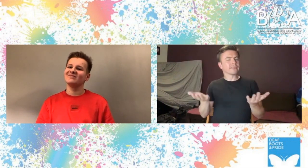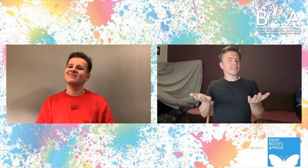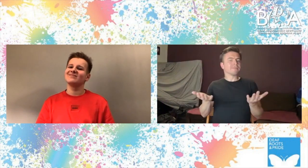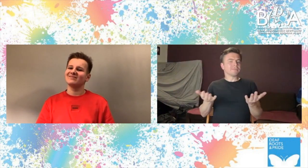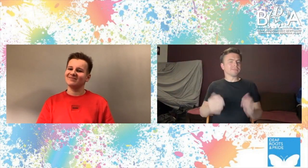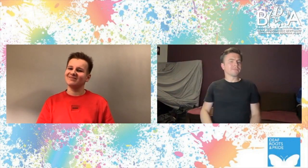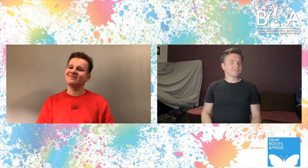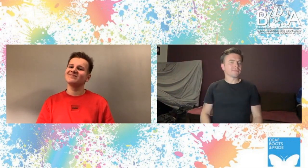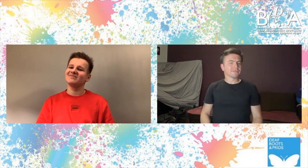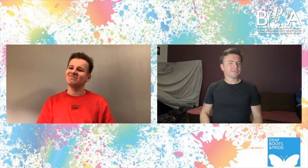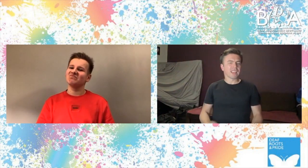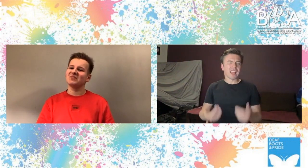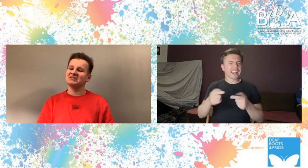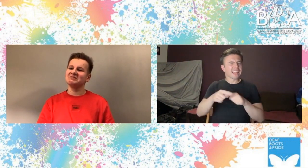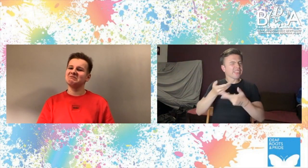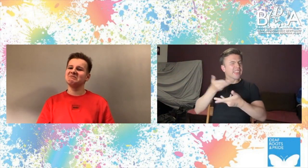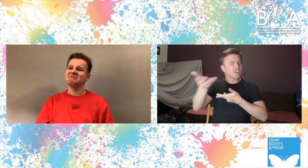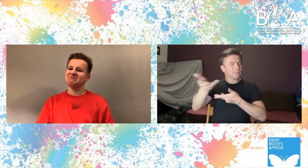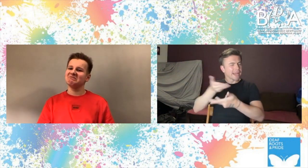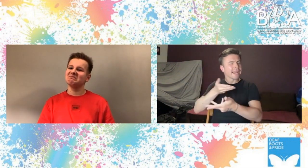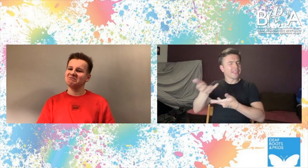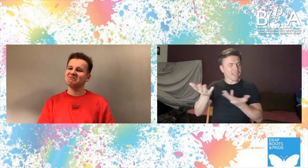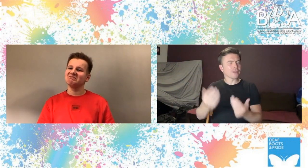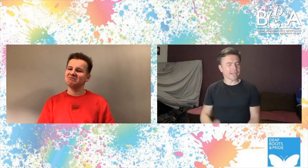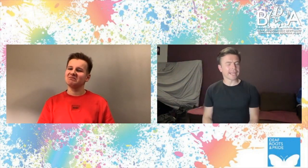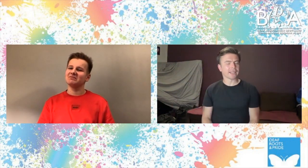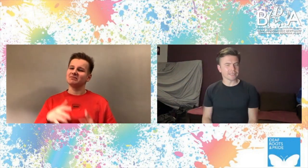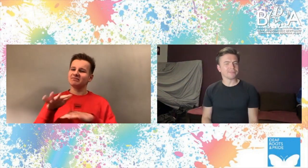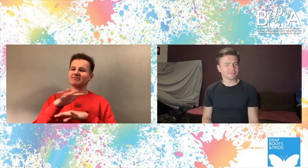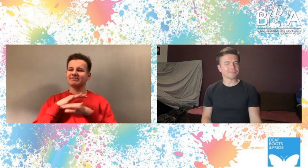yourself from your problems. Therapy as well is very good.